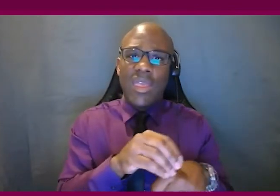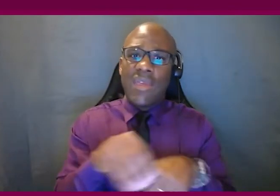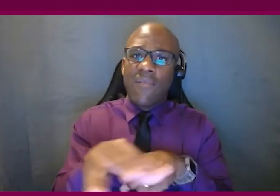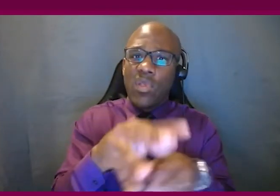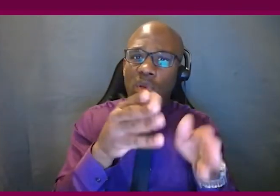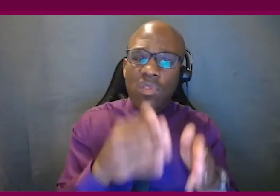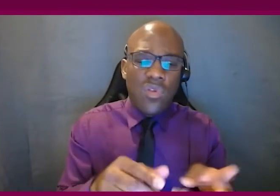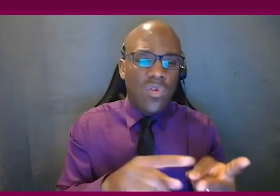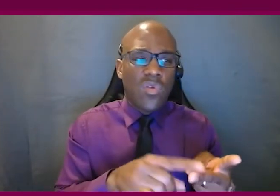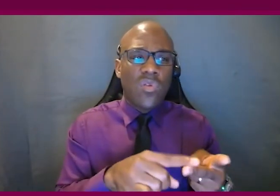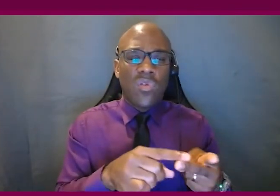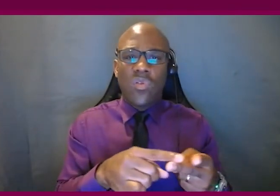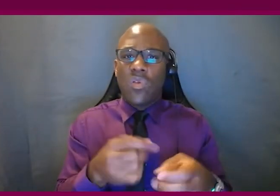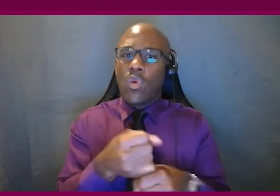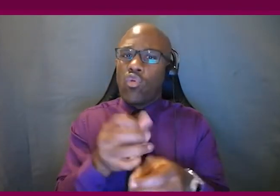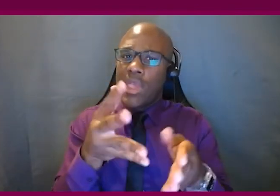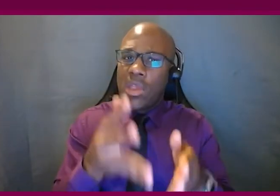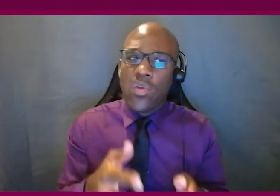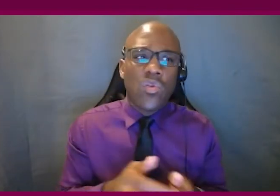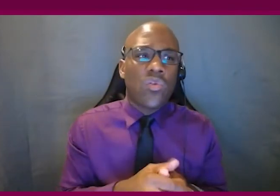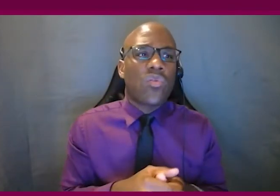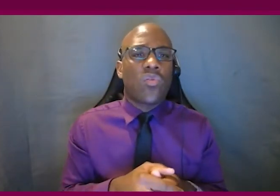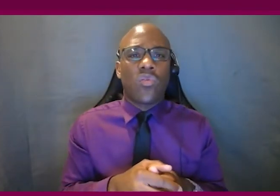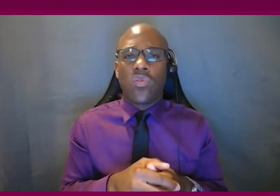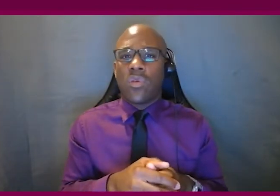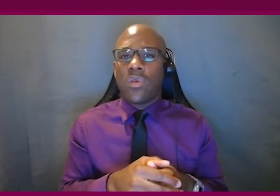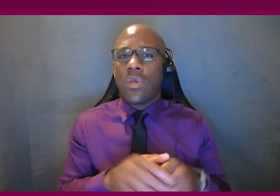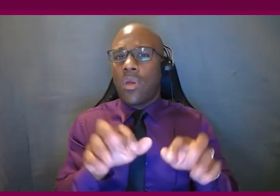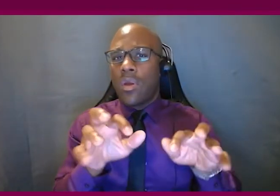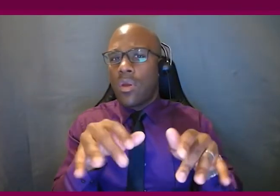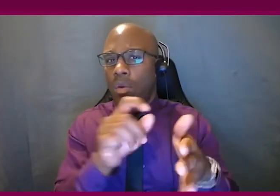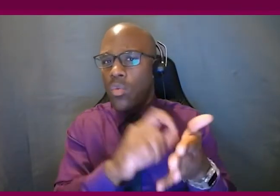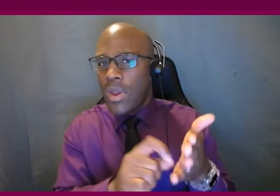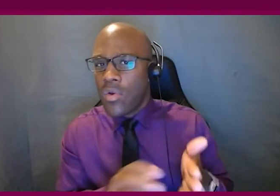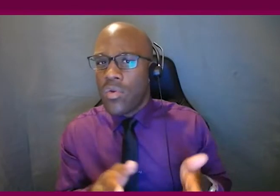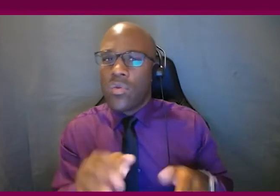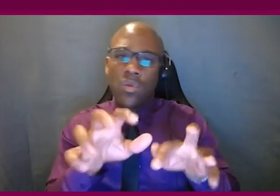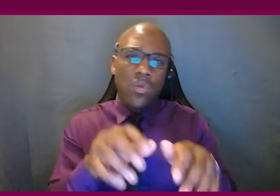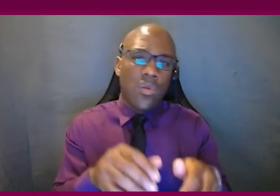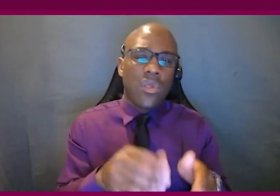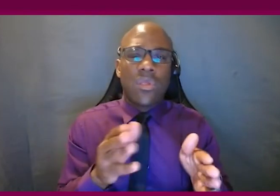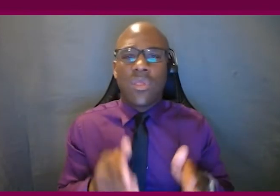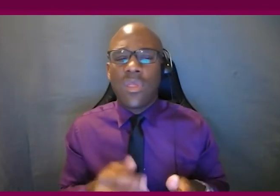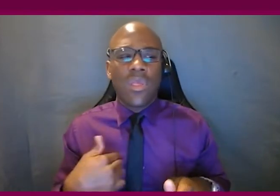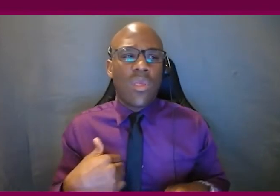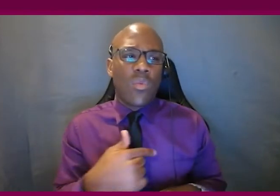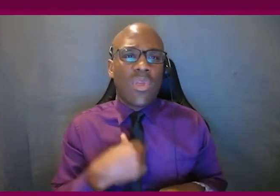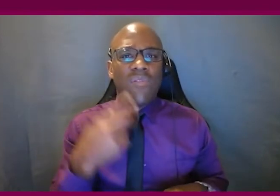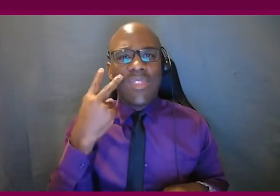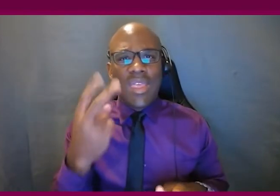disabilities in the media and influencers and creators and artists are all saying, "No,